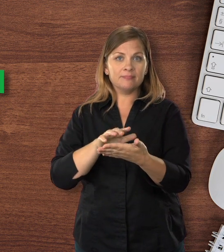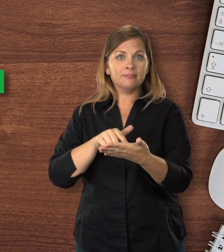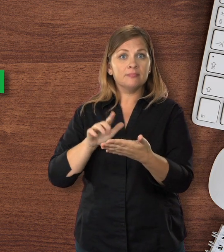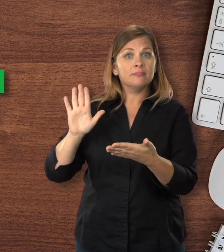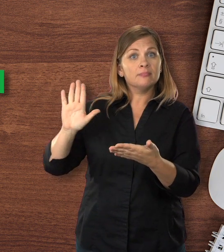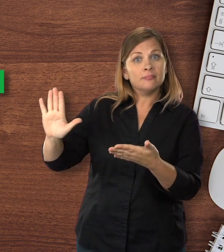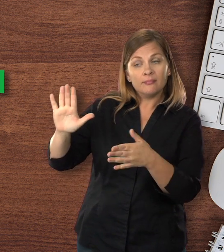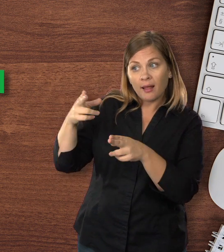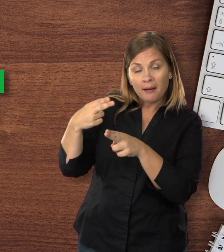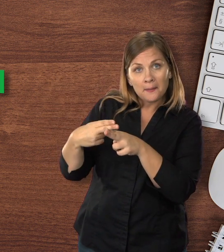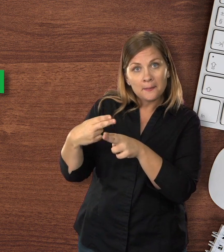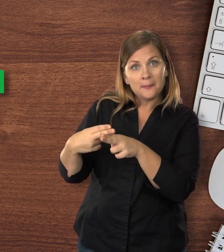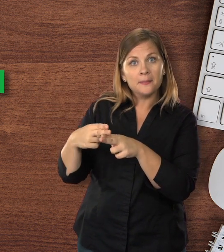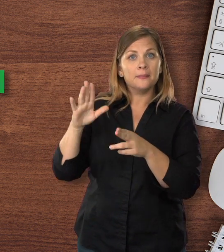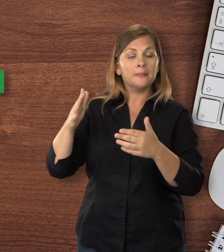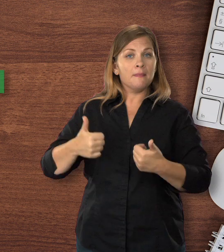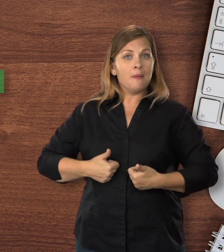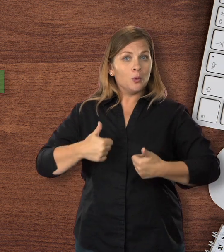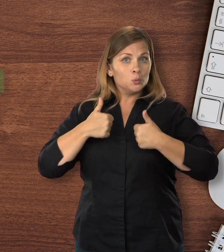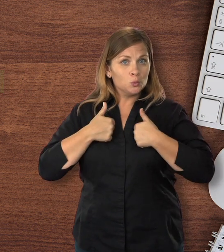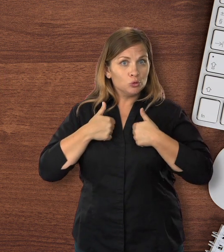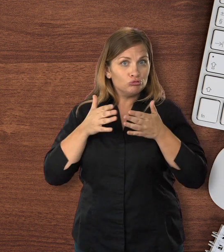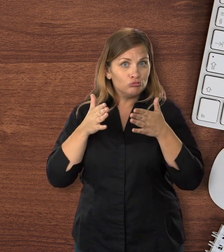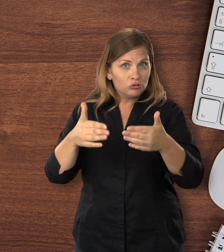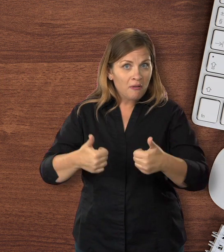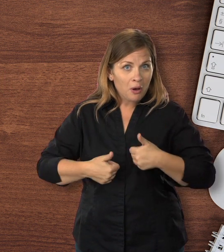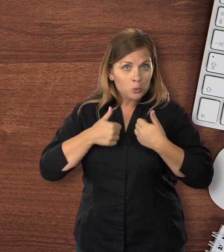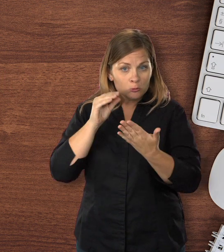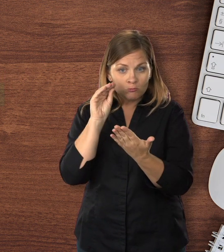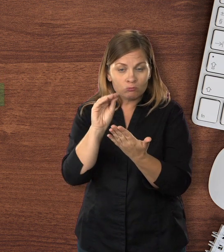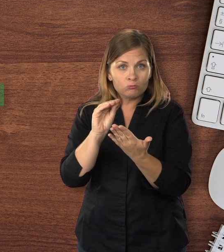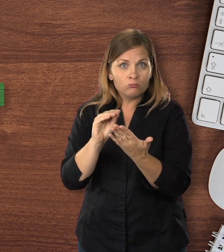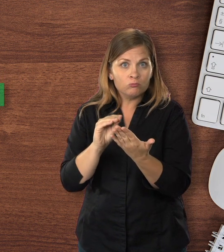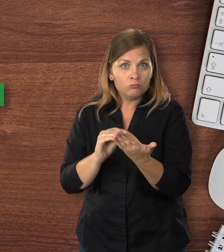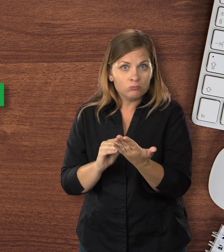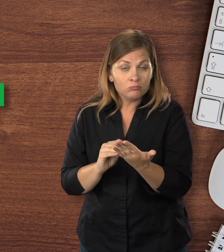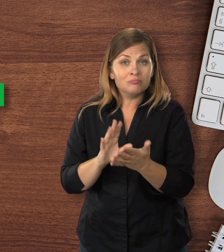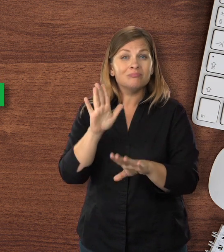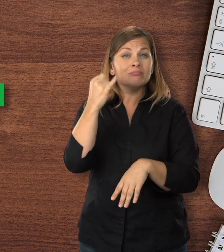Your witness needs to write his or her name. In the next two boxes the witness needs to write